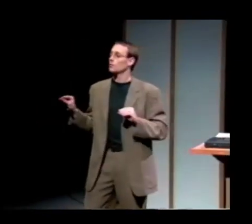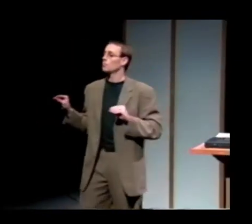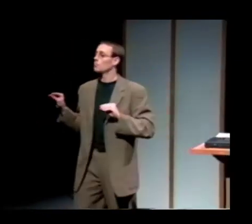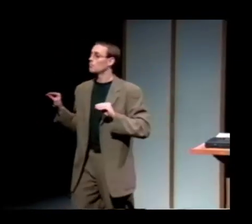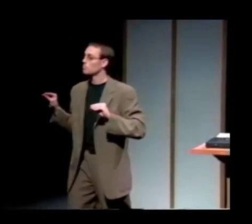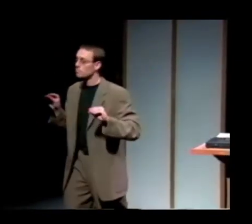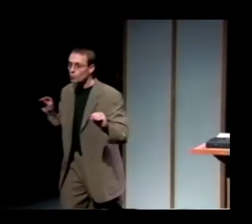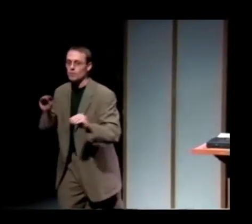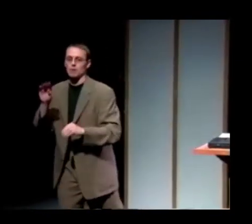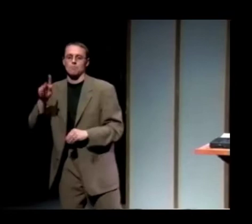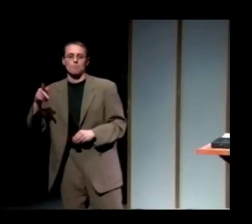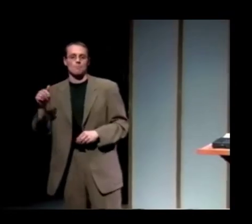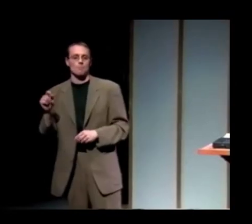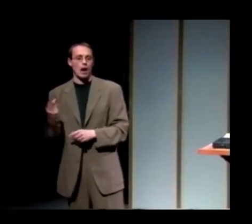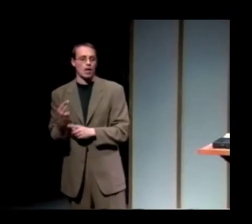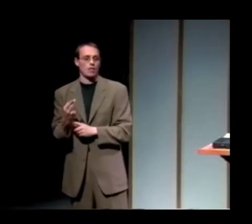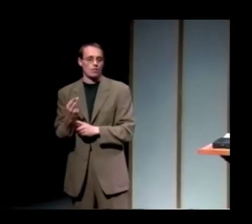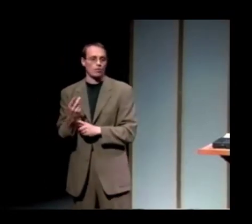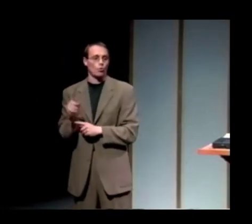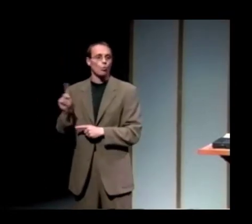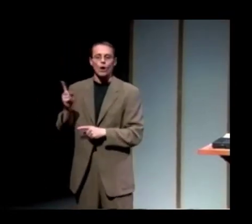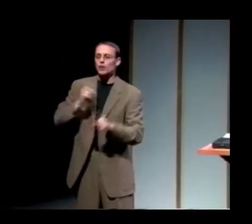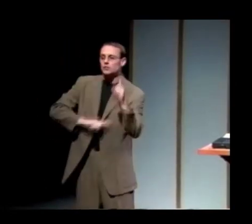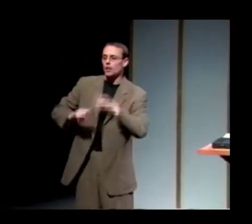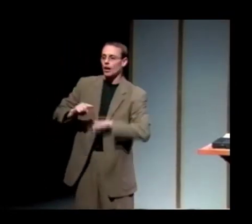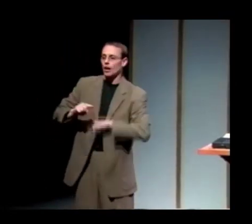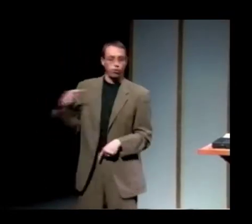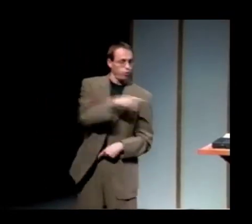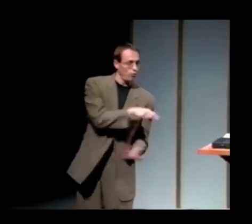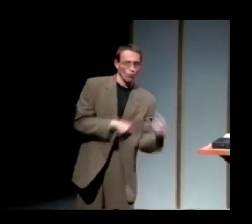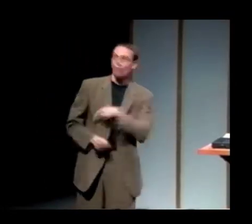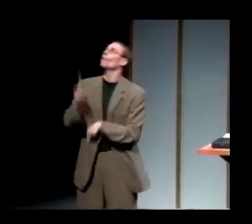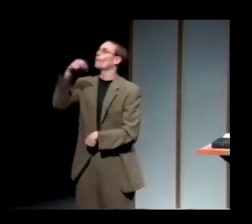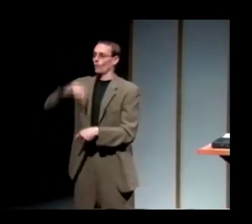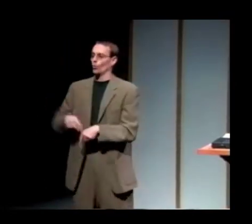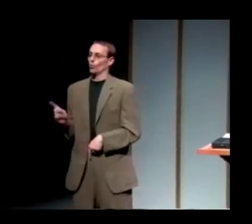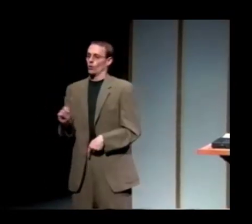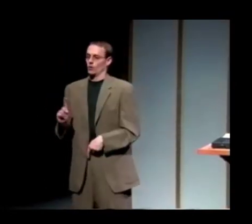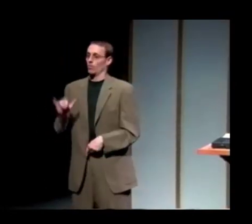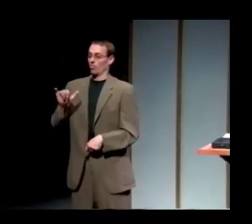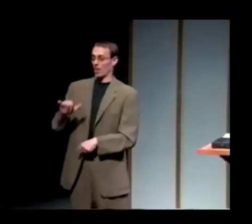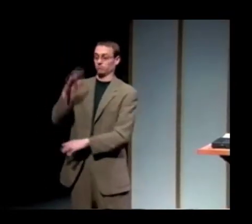SO WE HAVE A COMMON MOVEMENT PATH, WHERE THE SIGN GOES, WHERE IT TRAVELS,